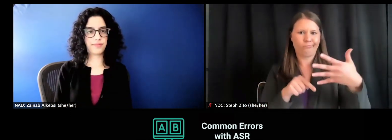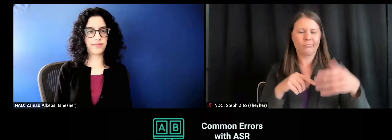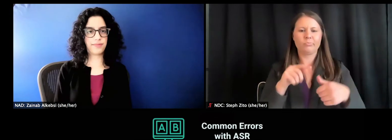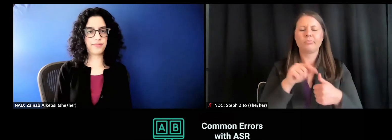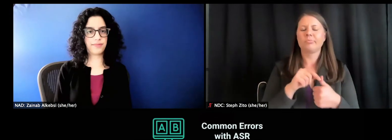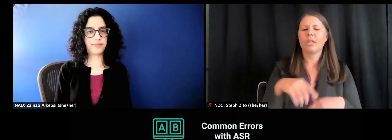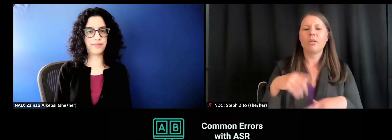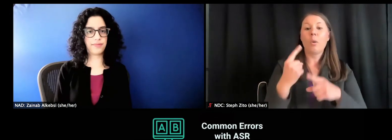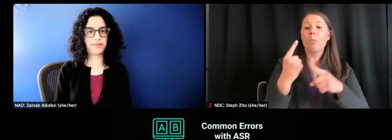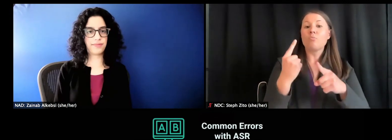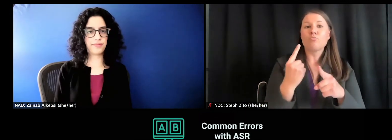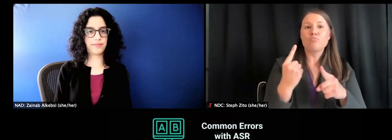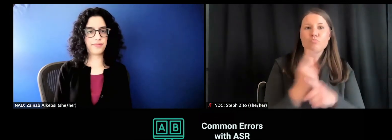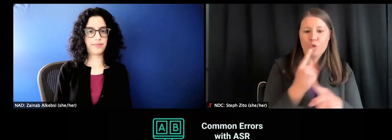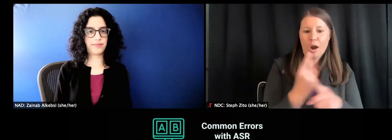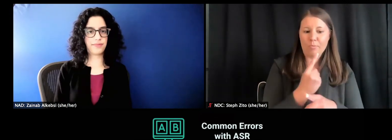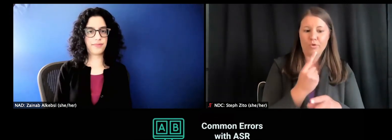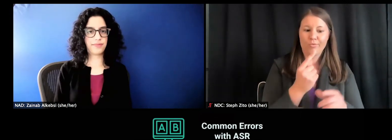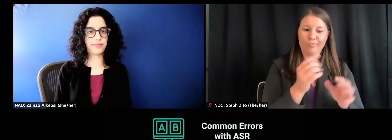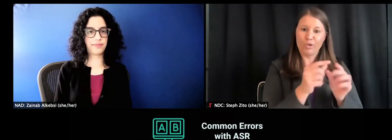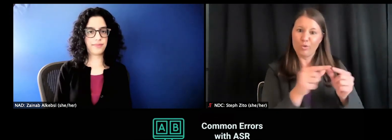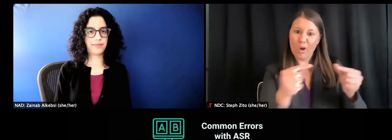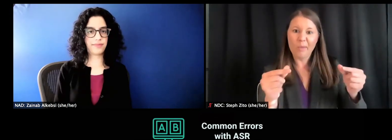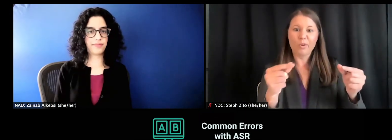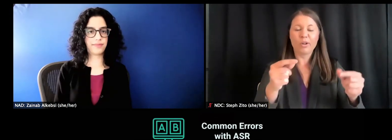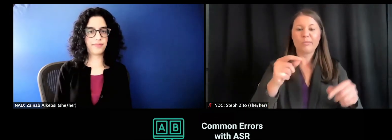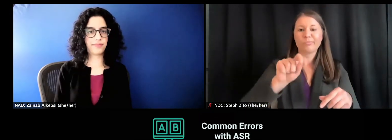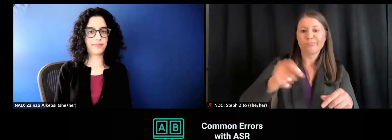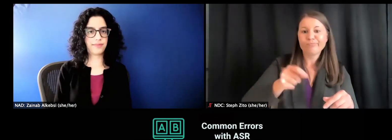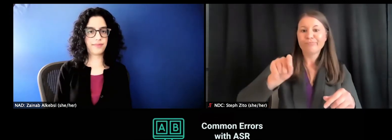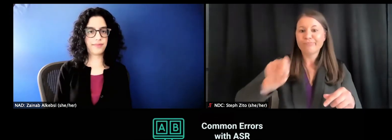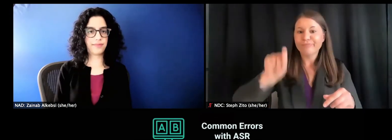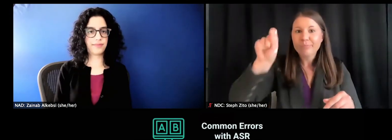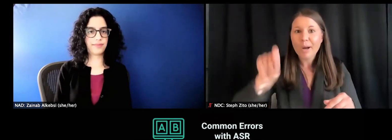include proper grammar and punctuation marks,